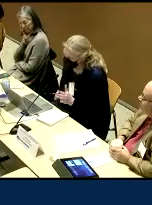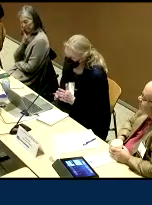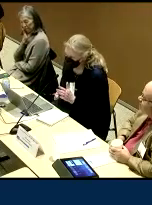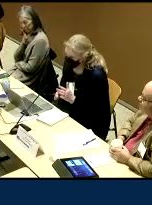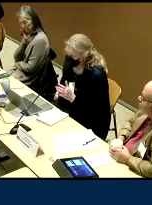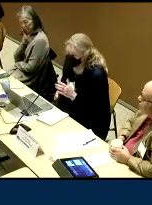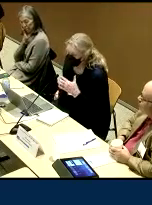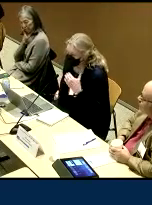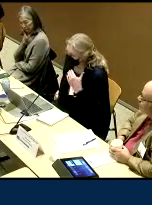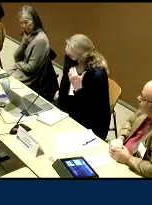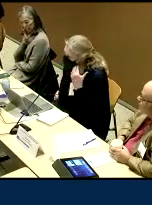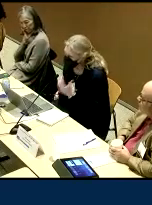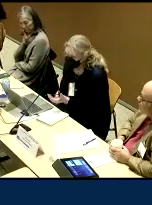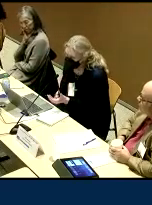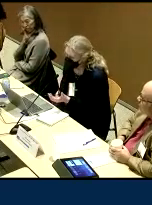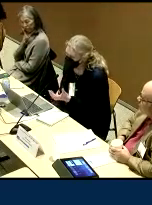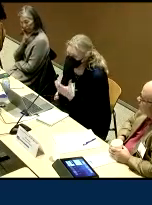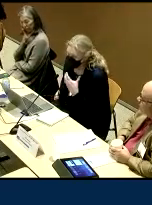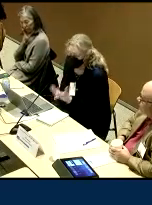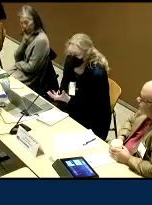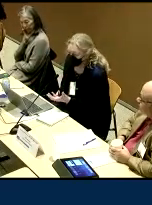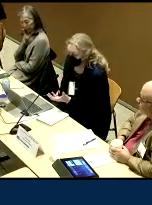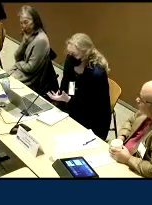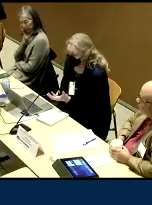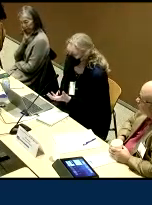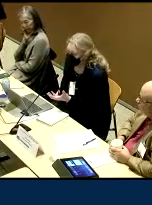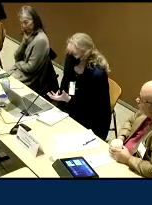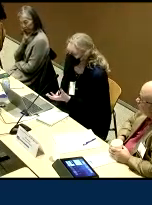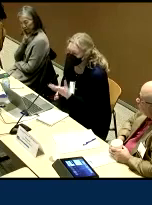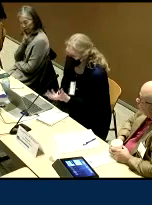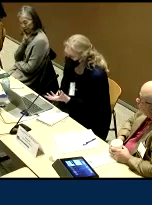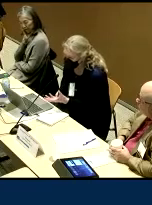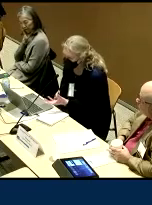New technology, much more, the public now has an expectation of home use. Yeah.